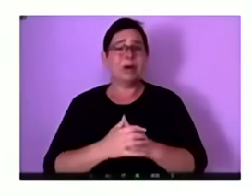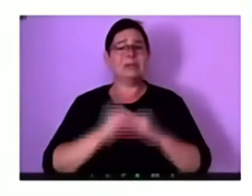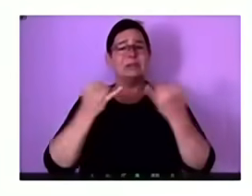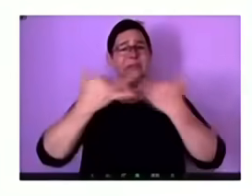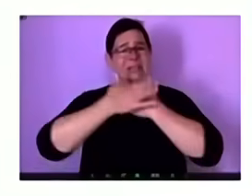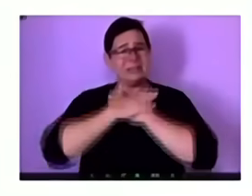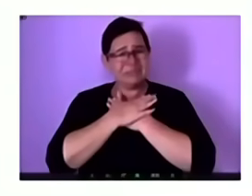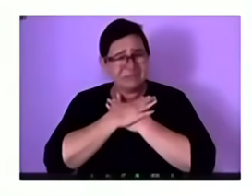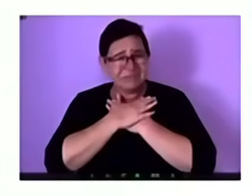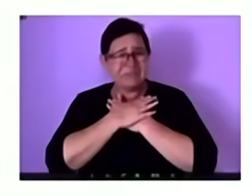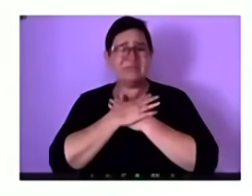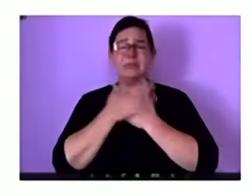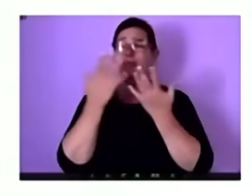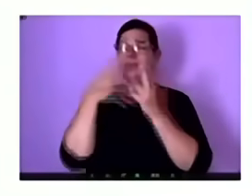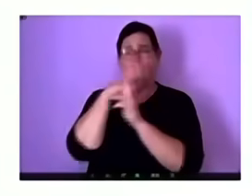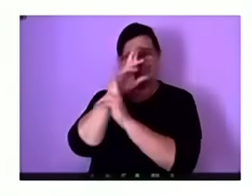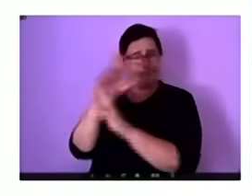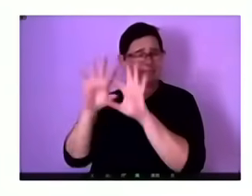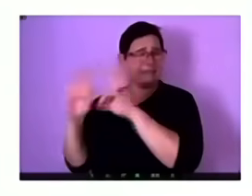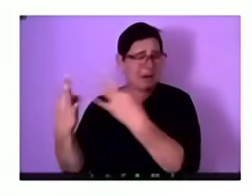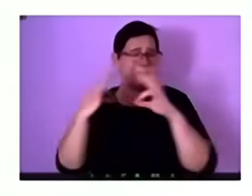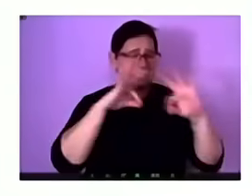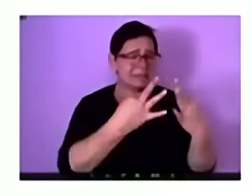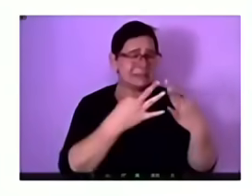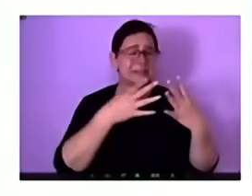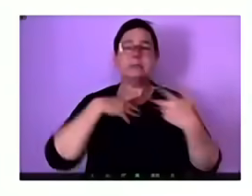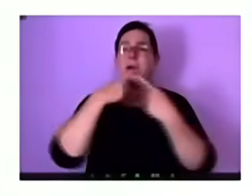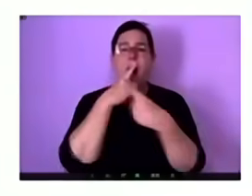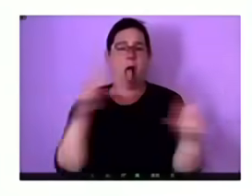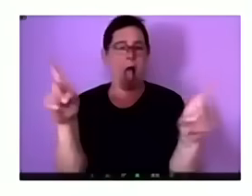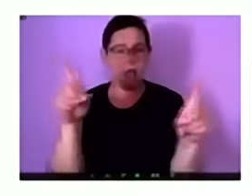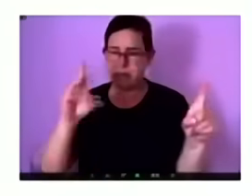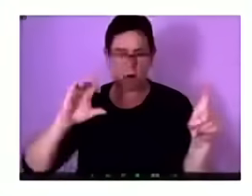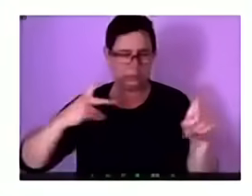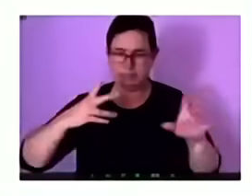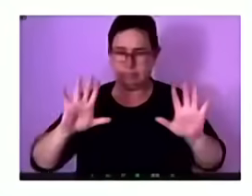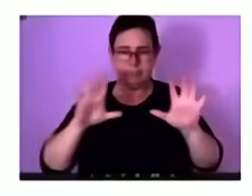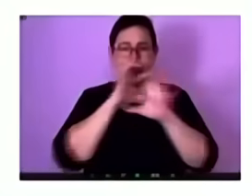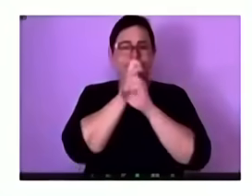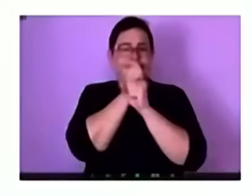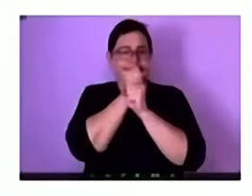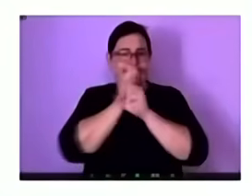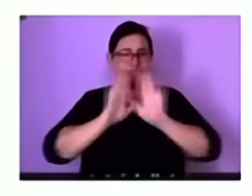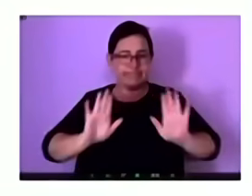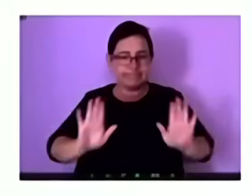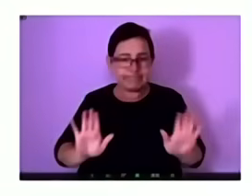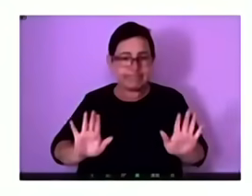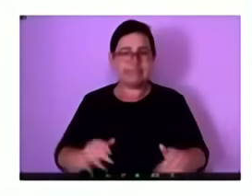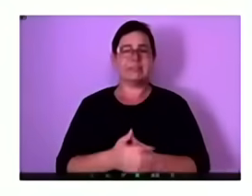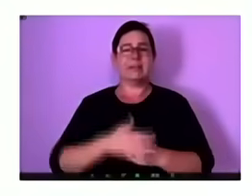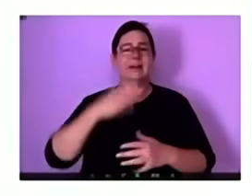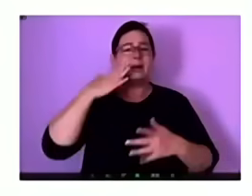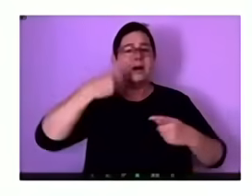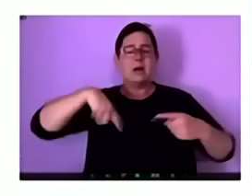SADLY NOW IS NOT THE TIME. RCMP ARE ASKING PEOPLE IN THE AREA NOT TO LEAVE THEIR HOMES IN